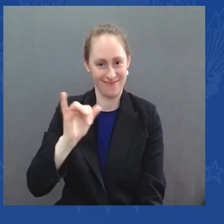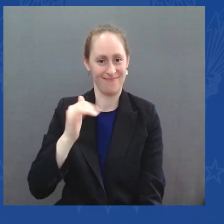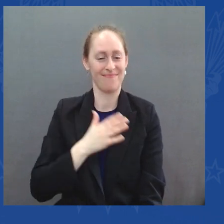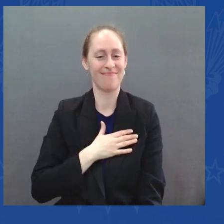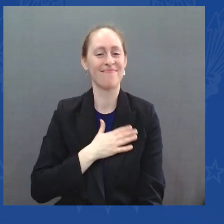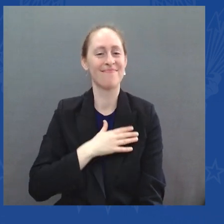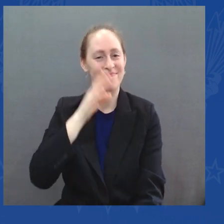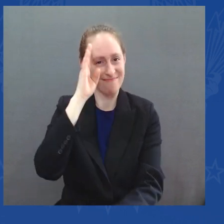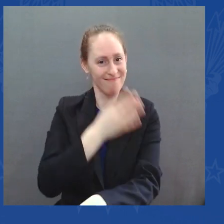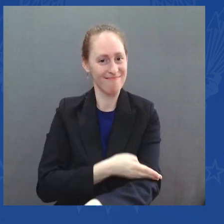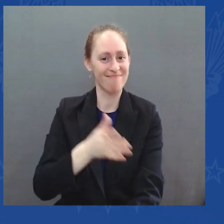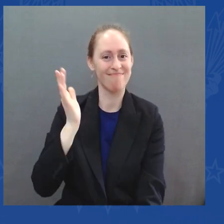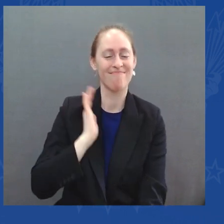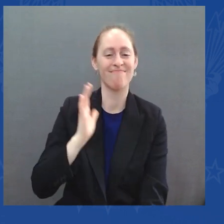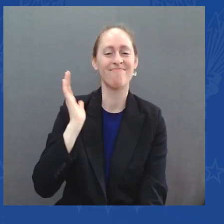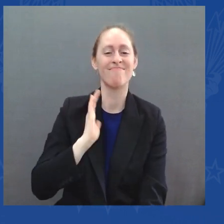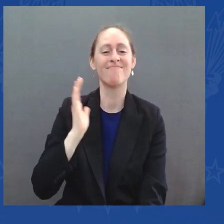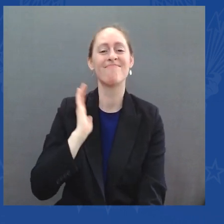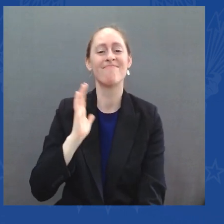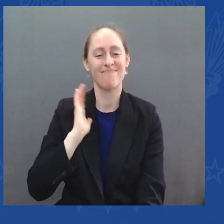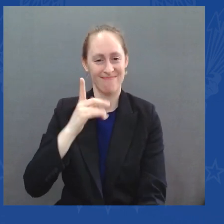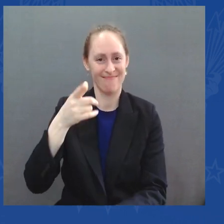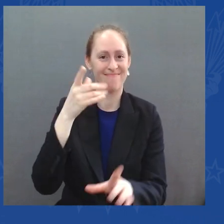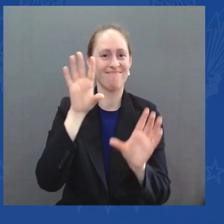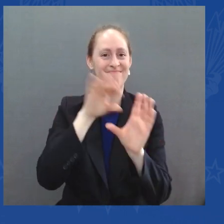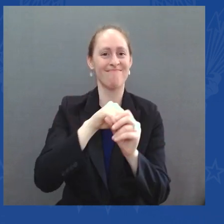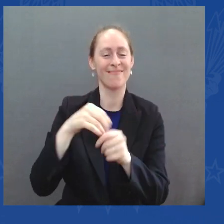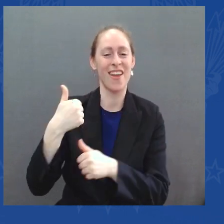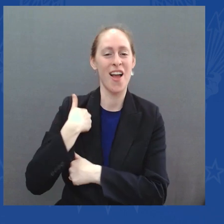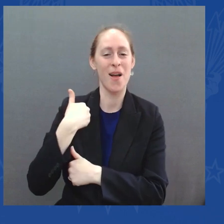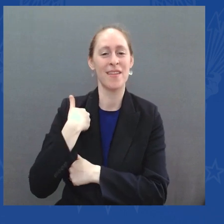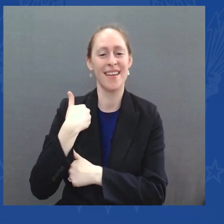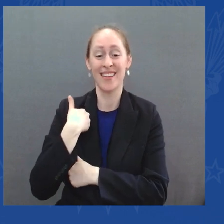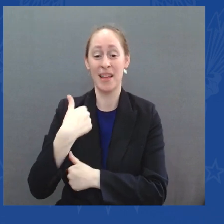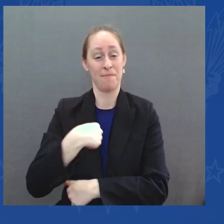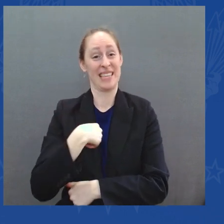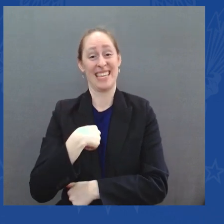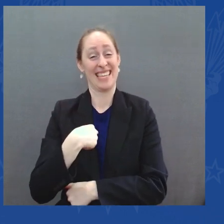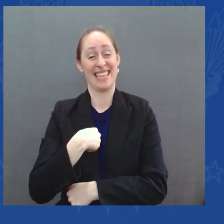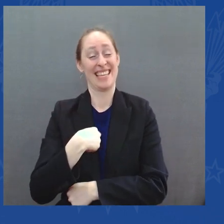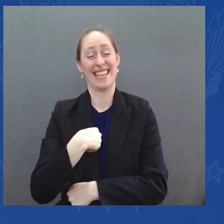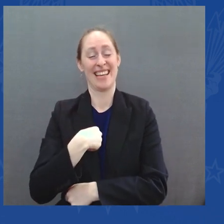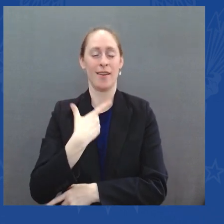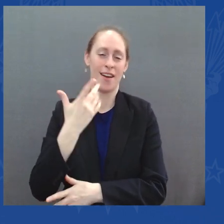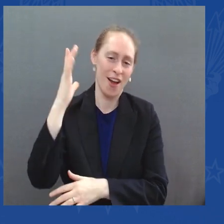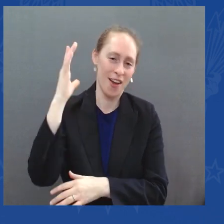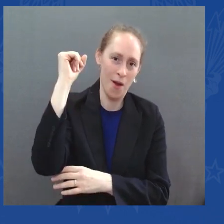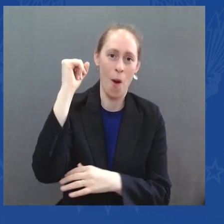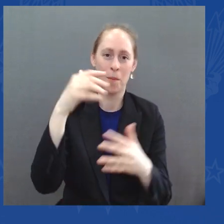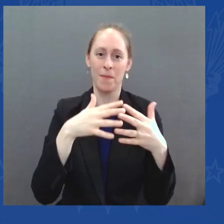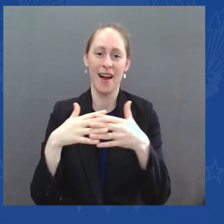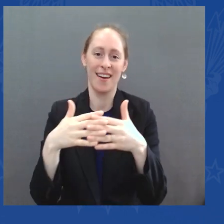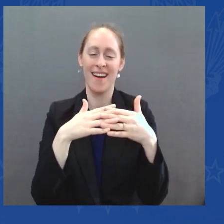So I just say, "Go American forces." Anyway. I also want to recognize -- he couldn't be here today,